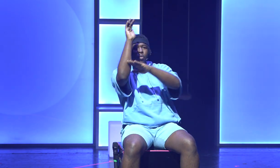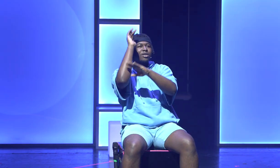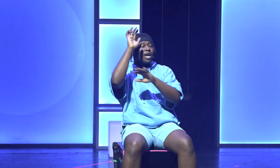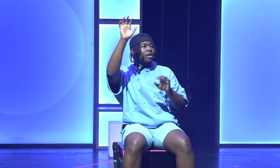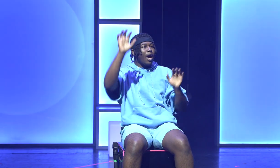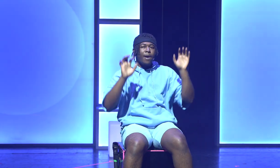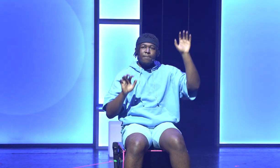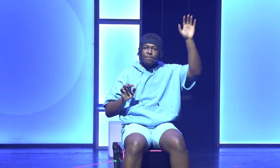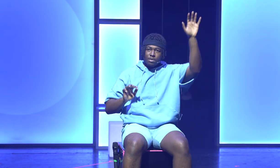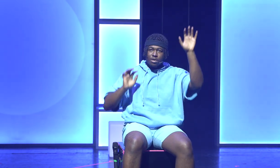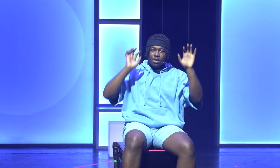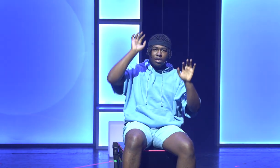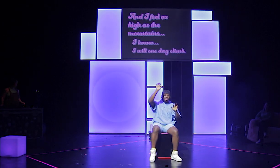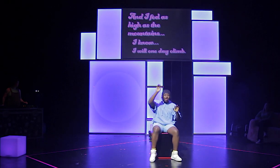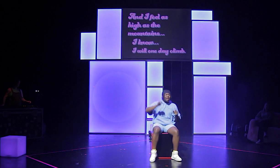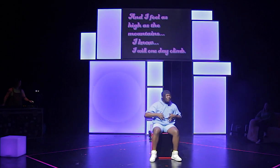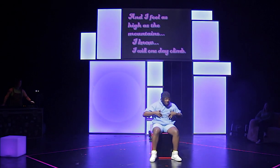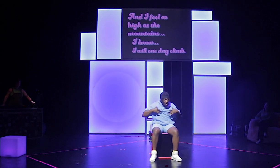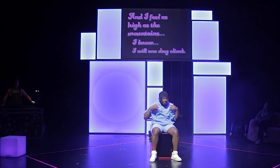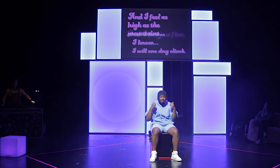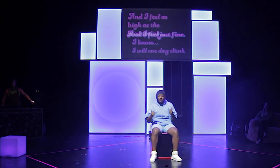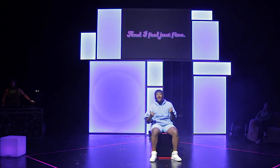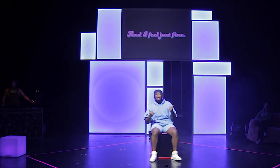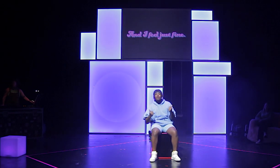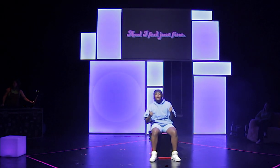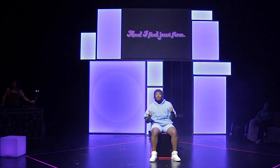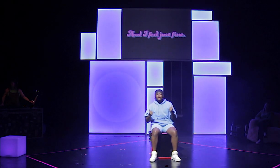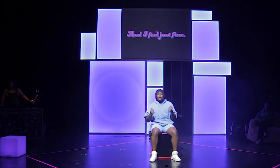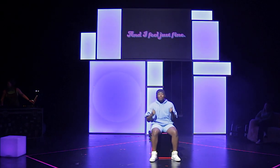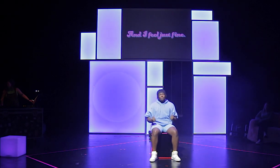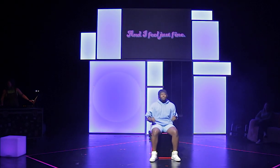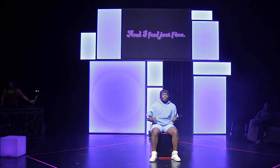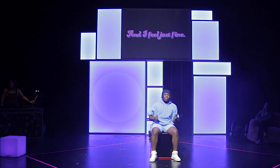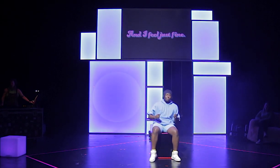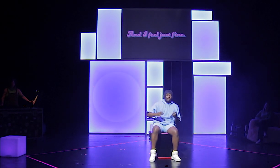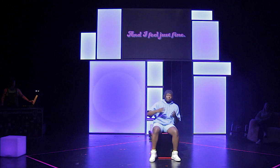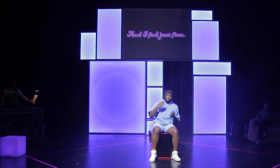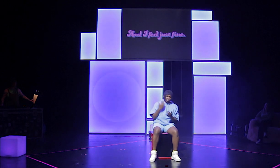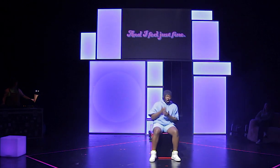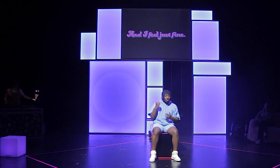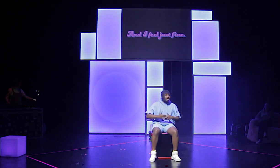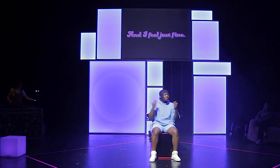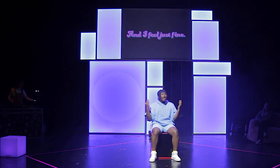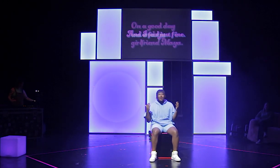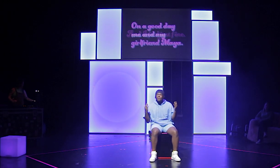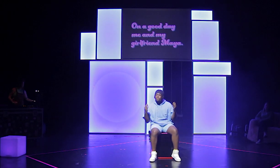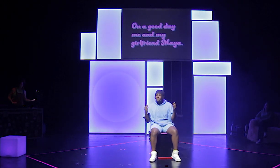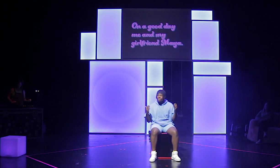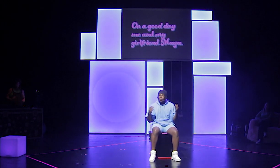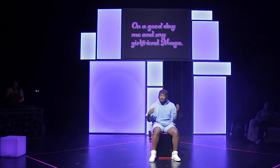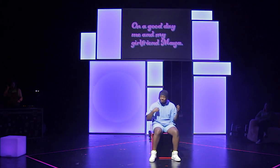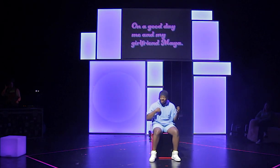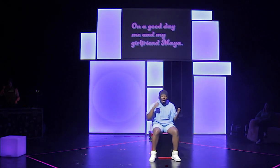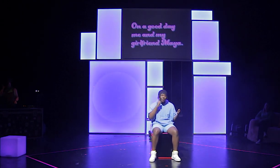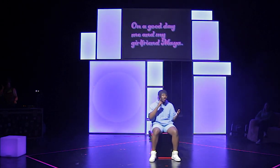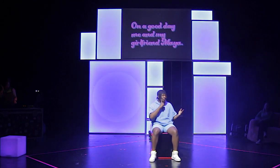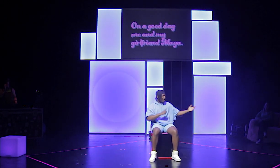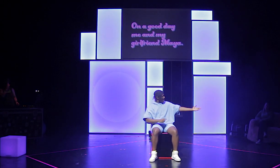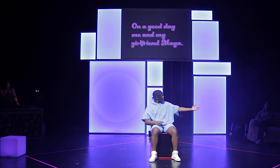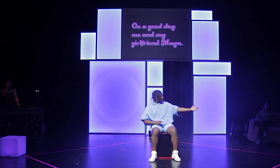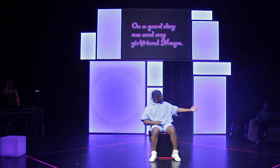will one day climb. And I feel just fine. On a good day, me and my girlfriend